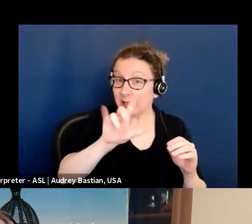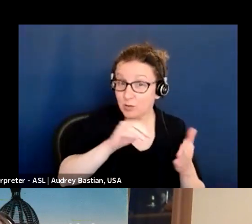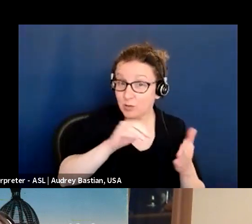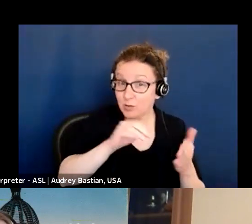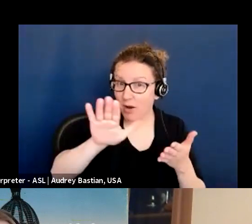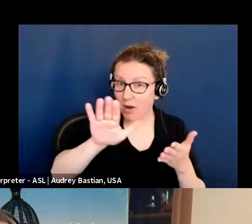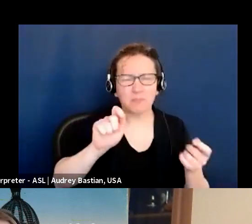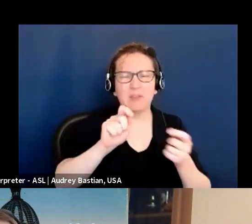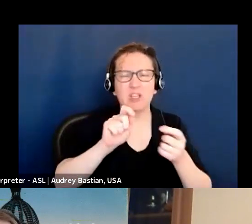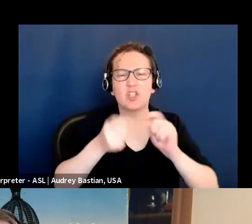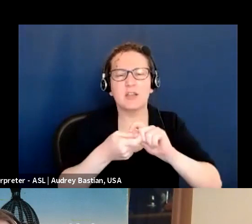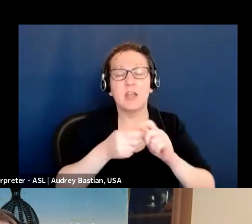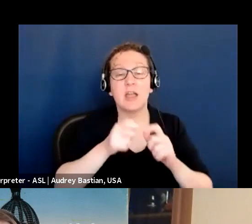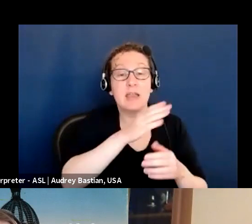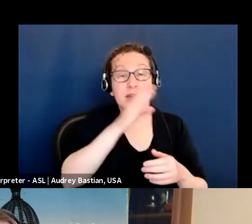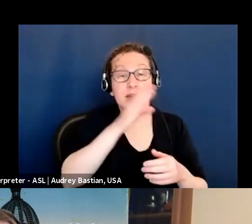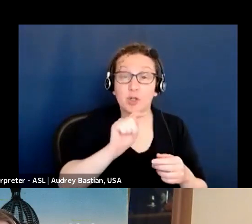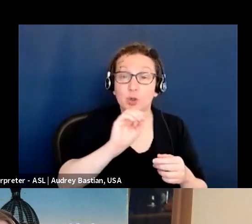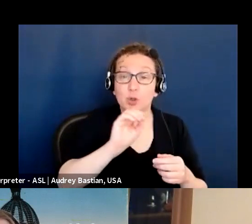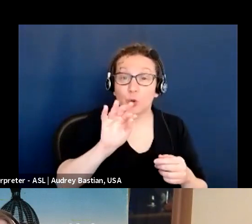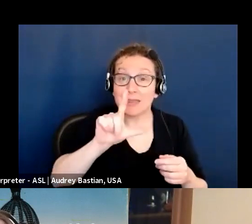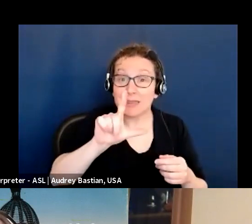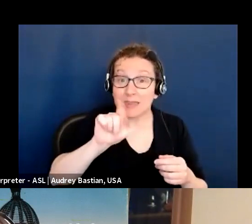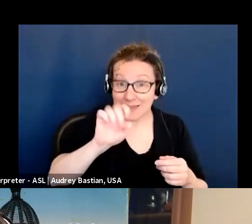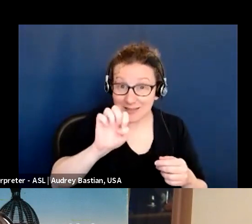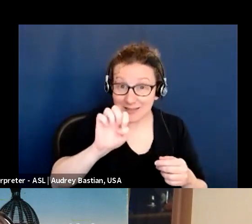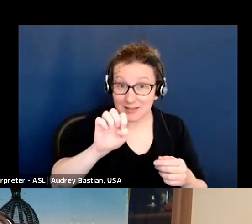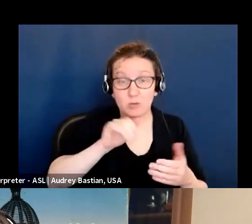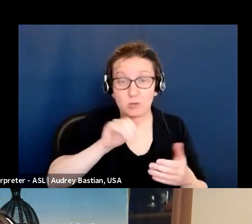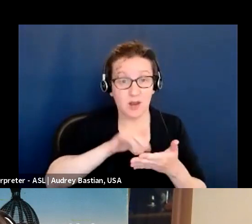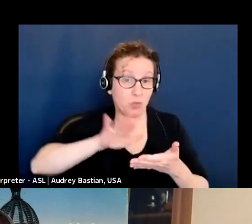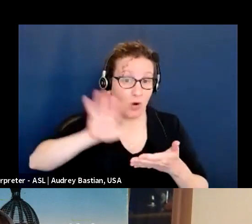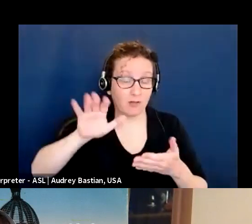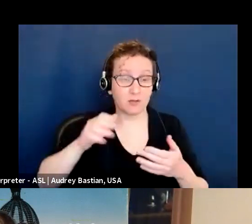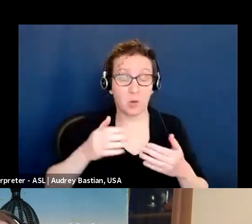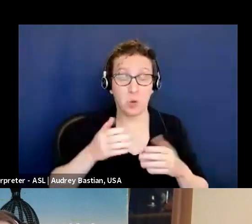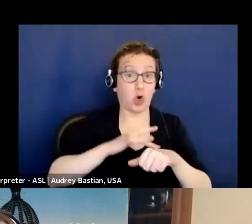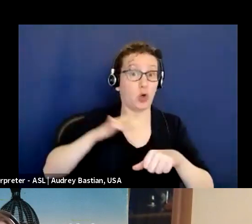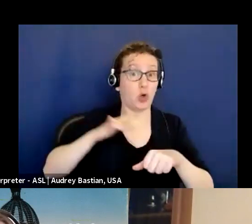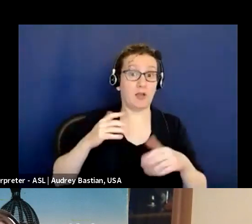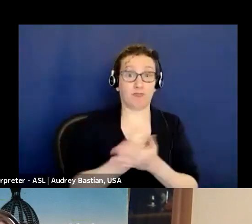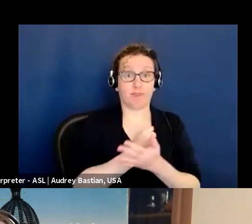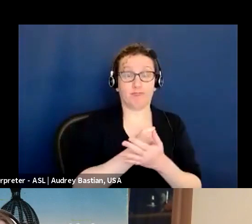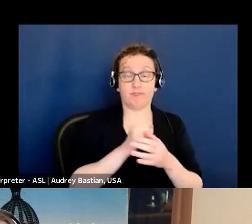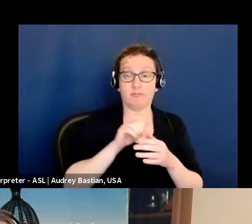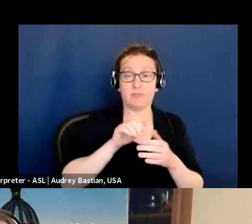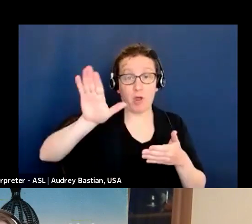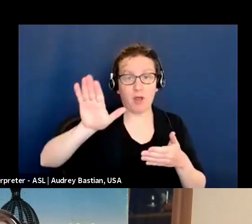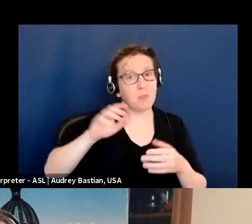but never made time for it until after I graduated college. There are tons of opportunities to do it